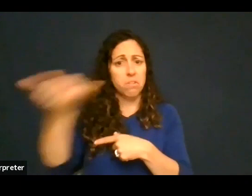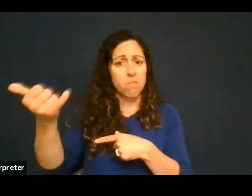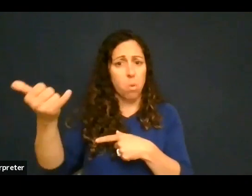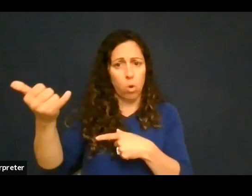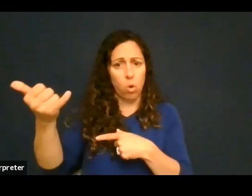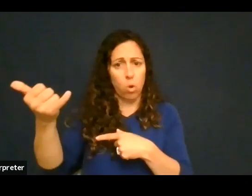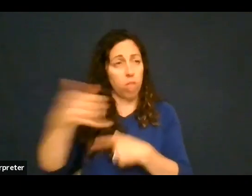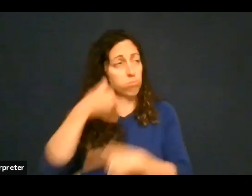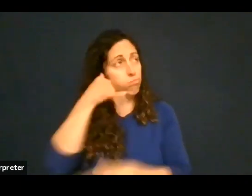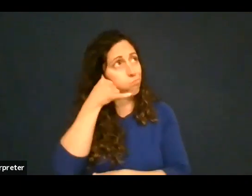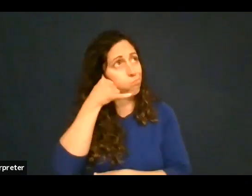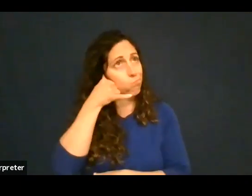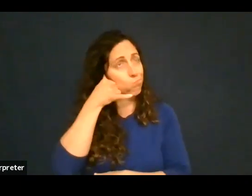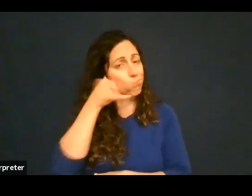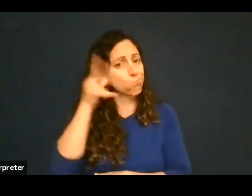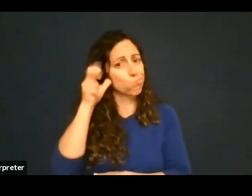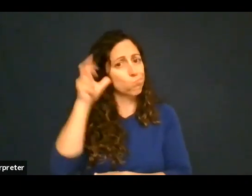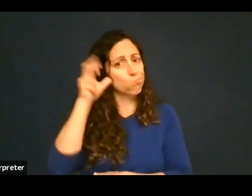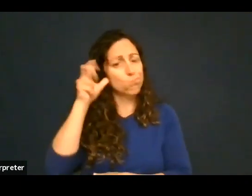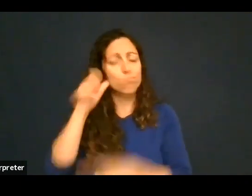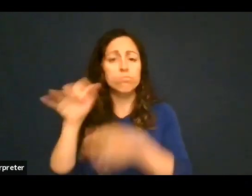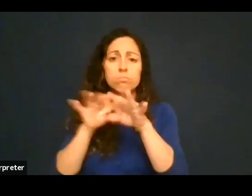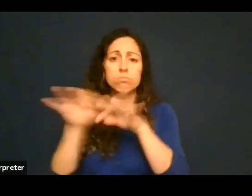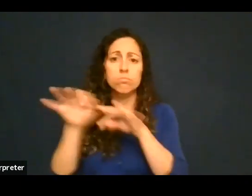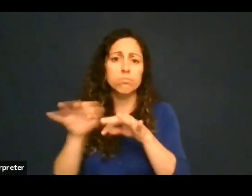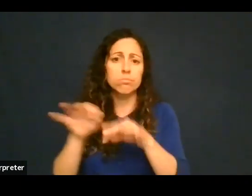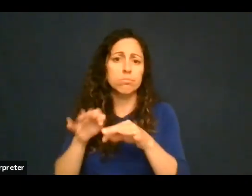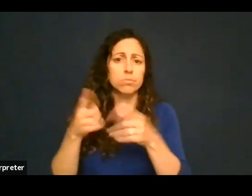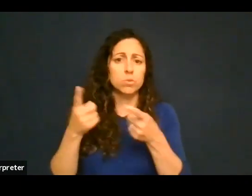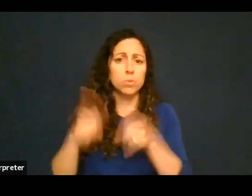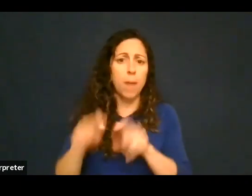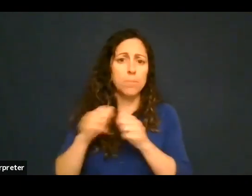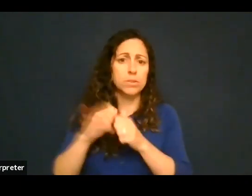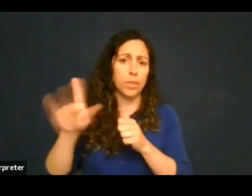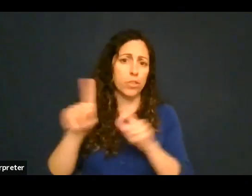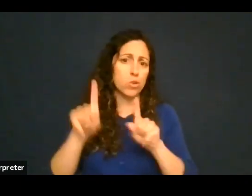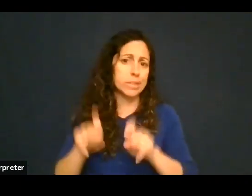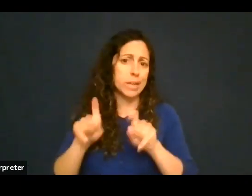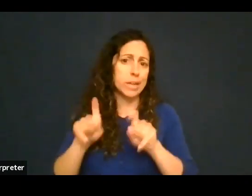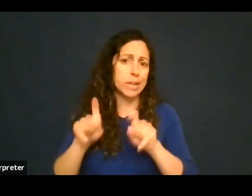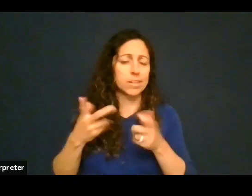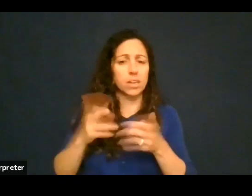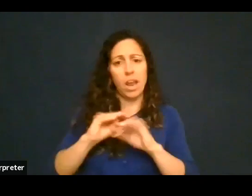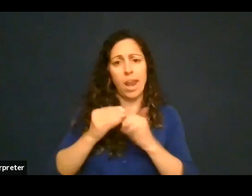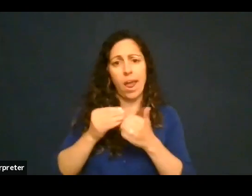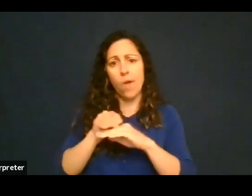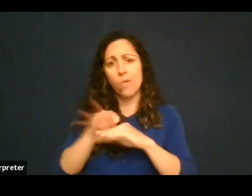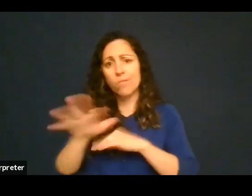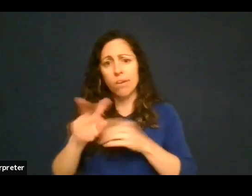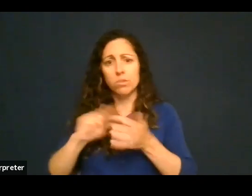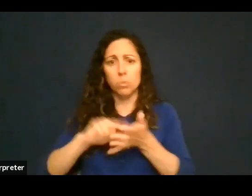the outcomes of genetic testing and what it means for you. So there should not be much travel involved in this.